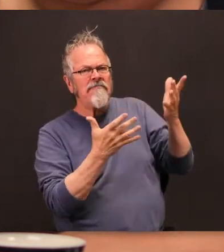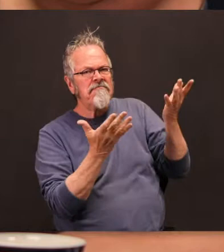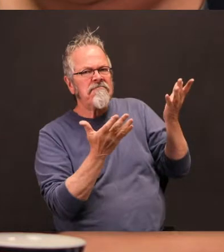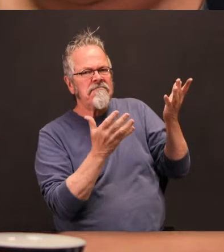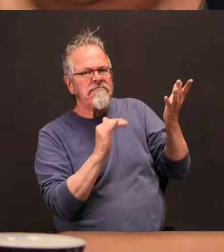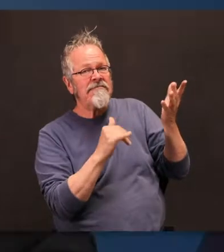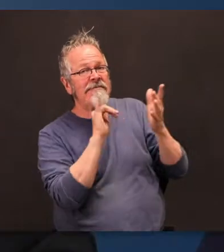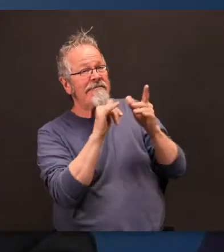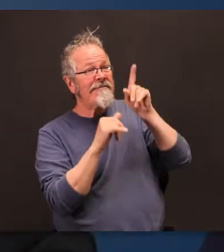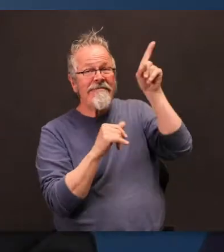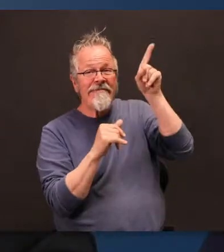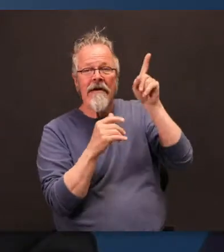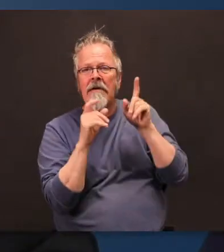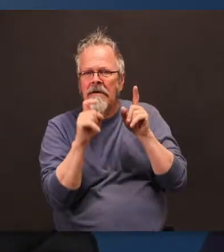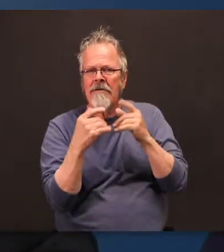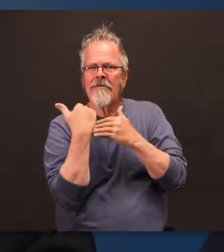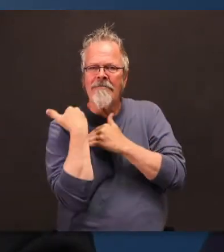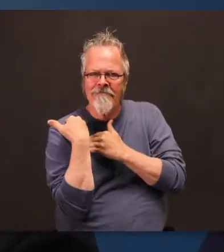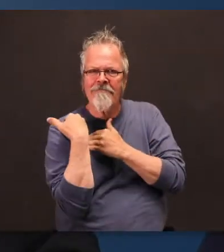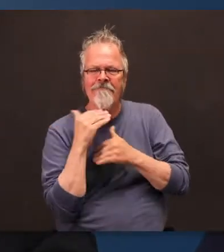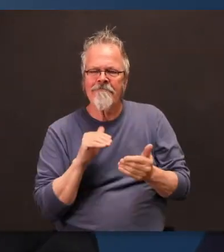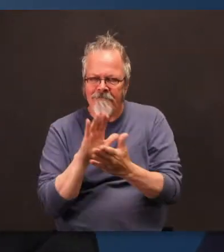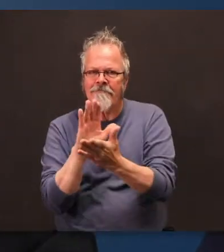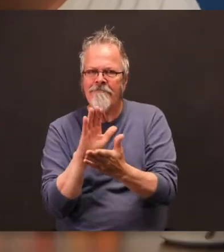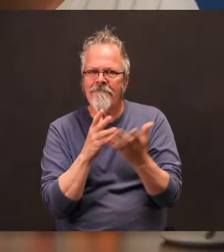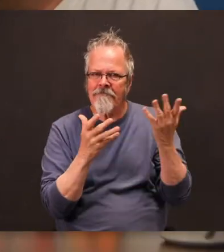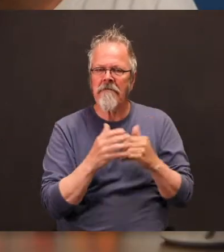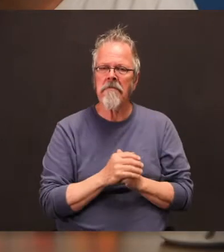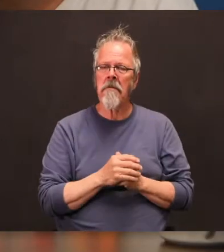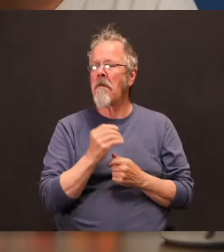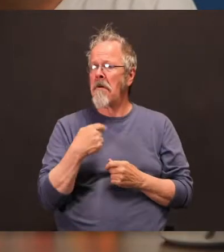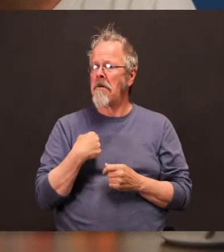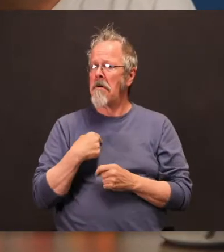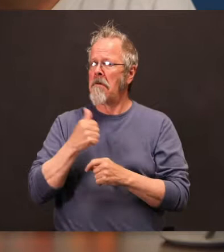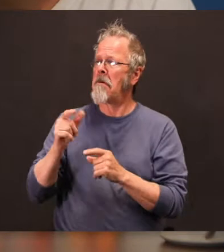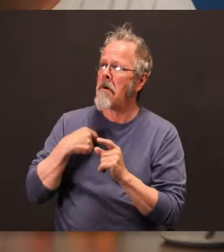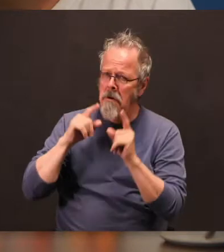and that they need to address it. I go to see my case worker.